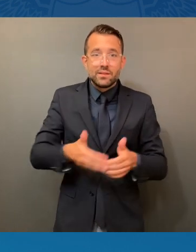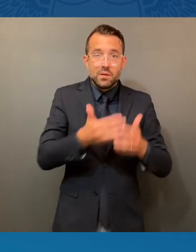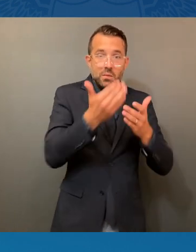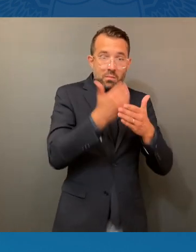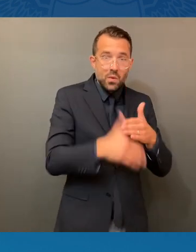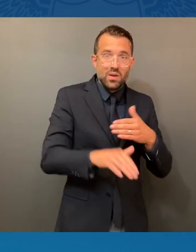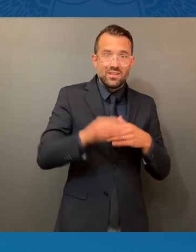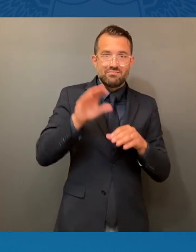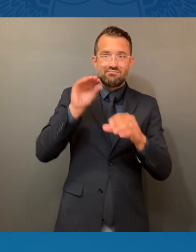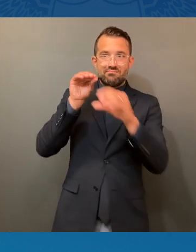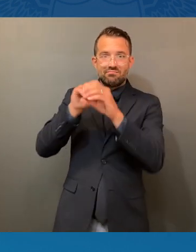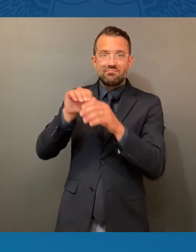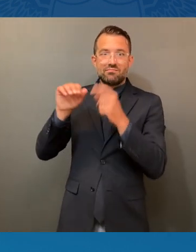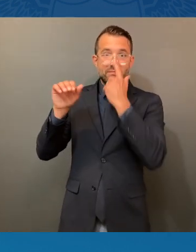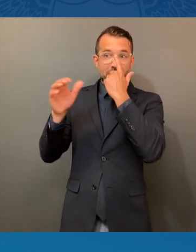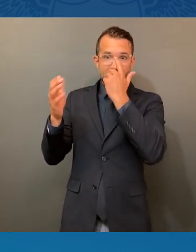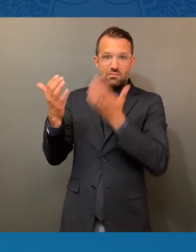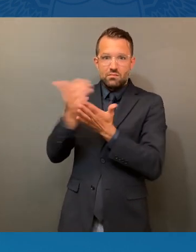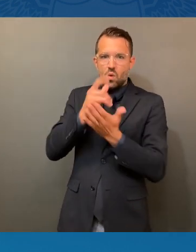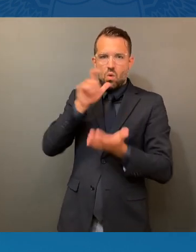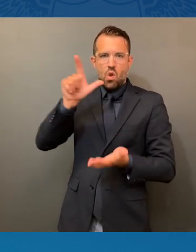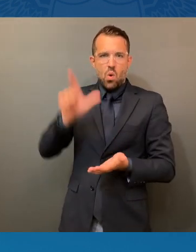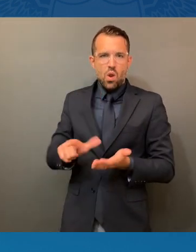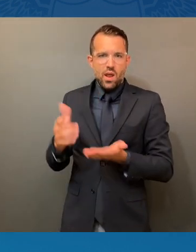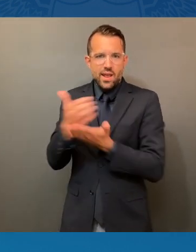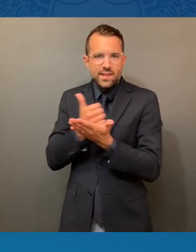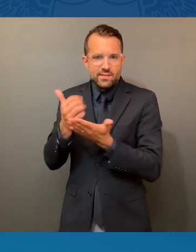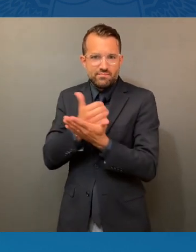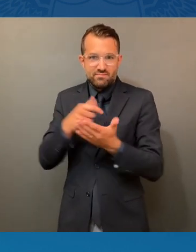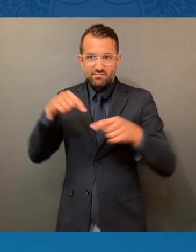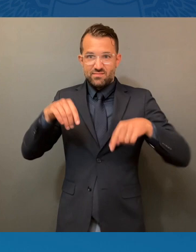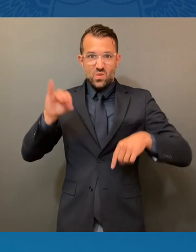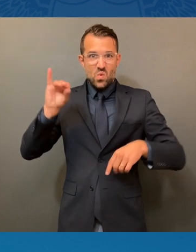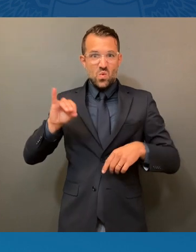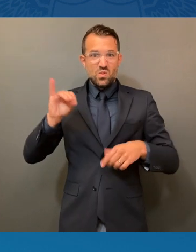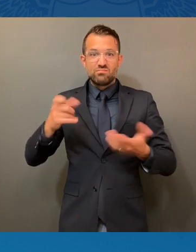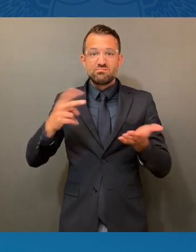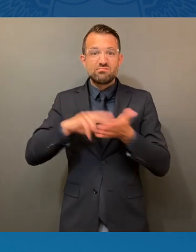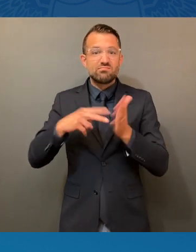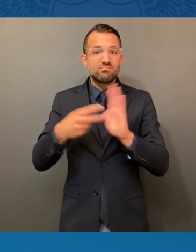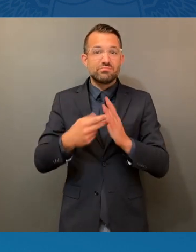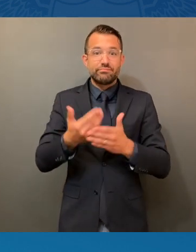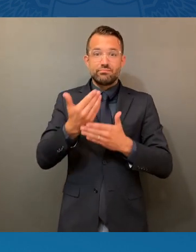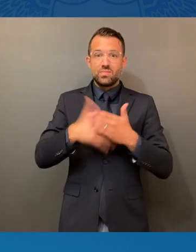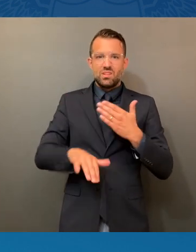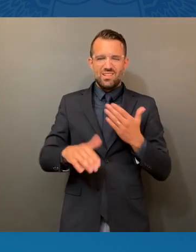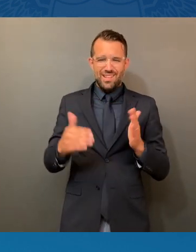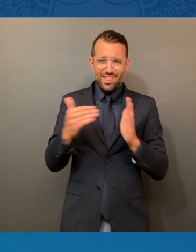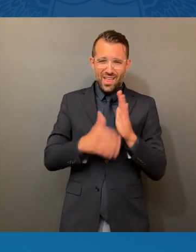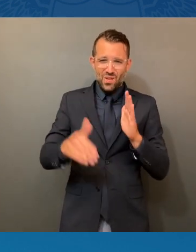which means, from birth, thousands of children in this city will be given a nest egg.